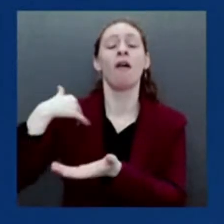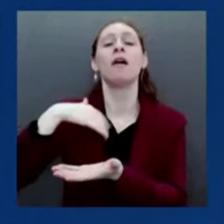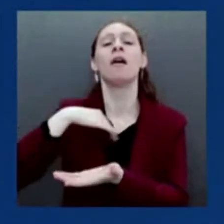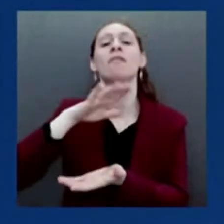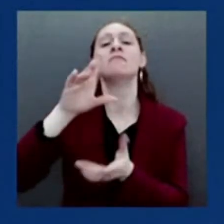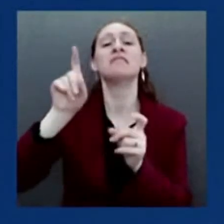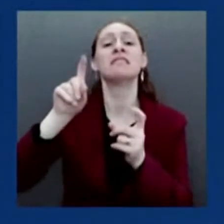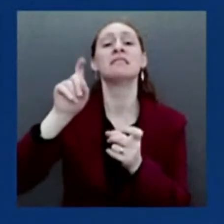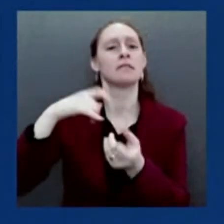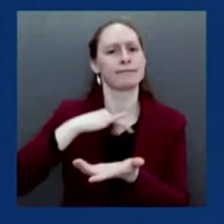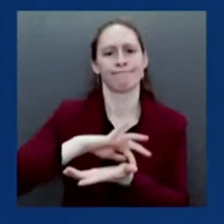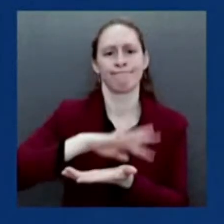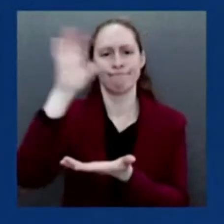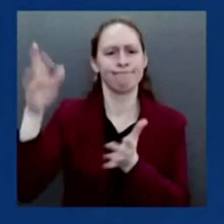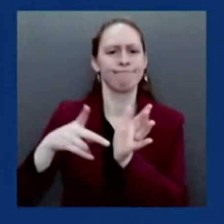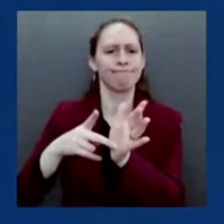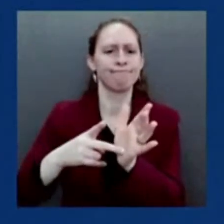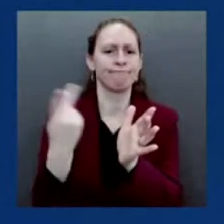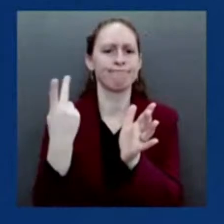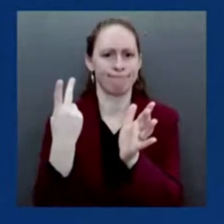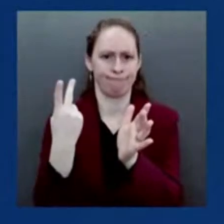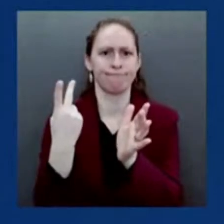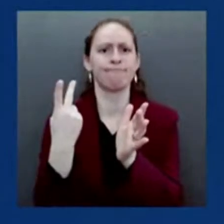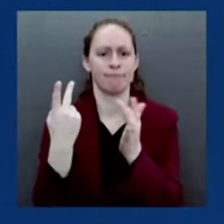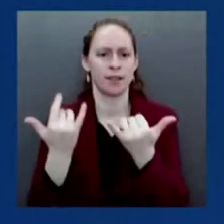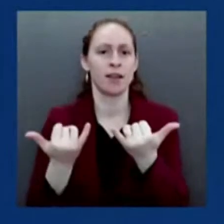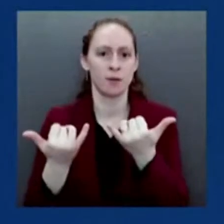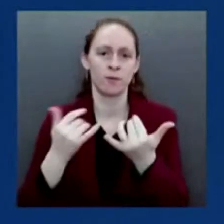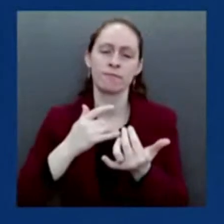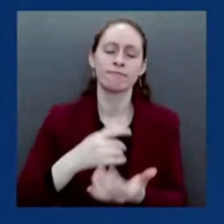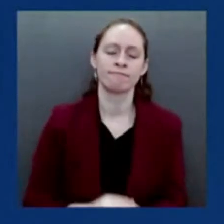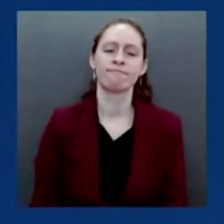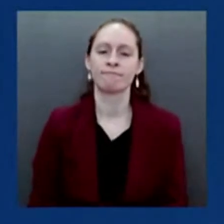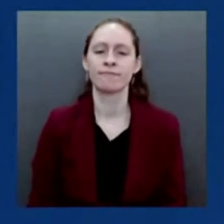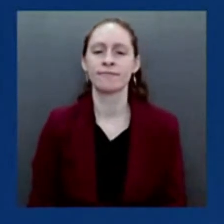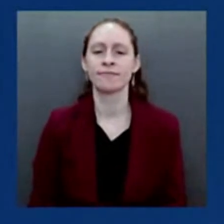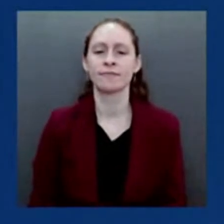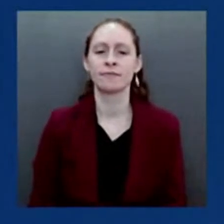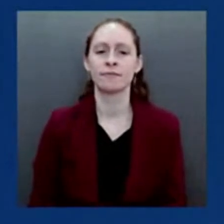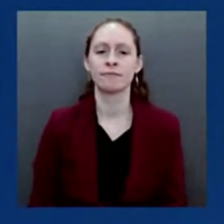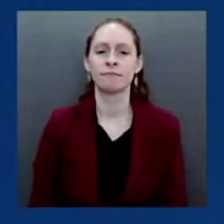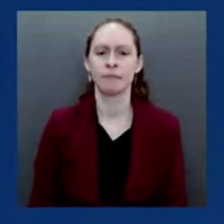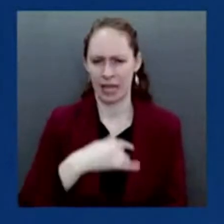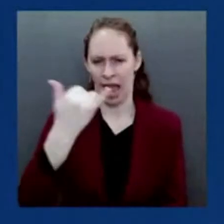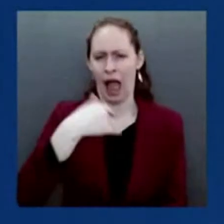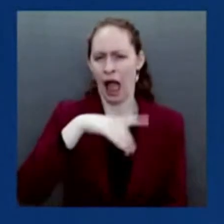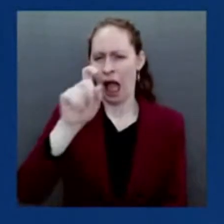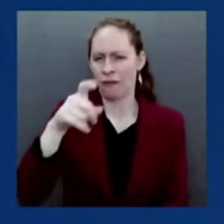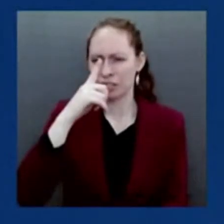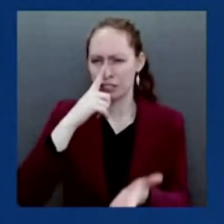VOLUME OF TESTING THAT TOOK